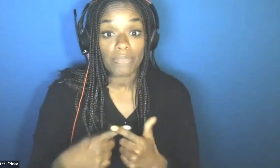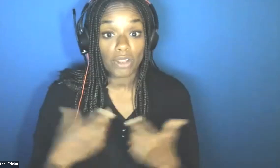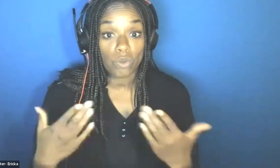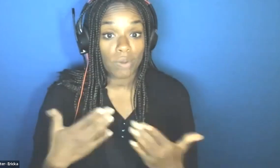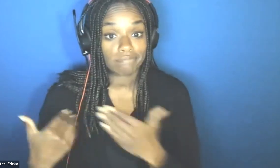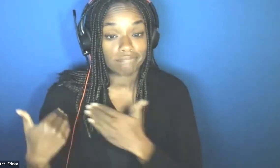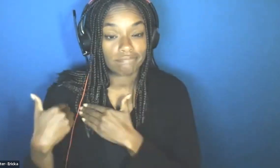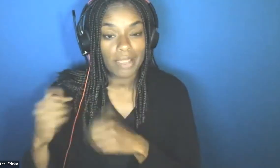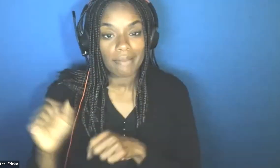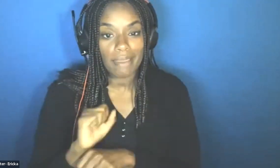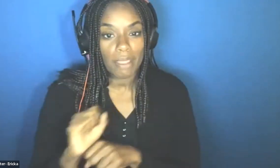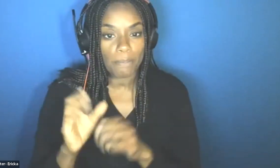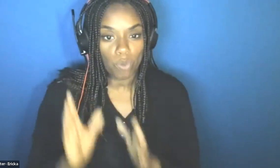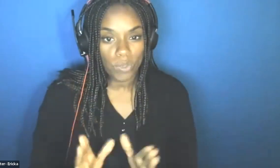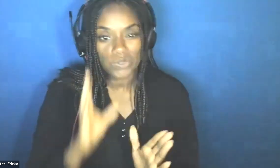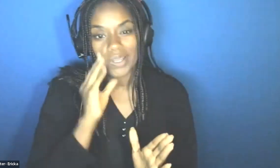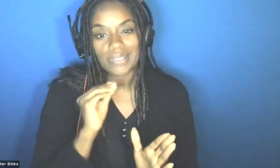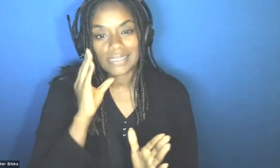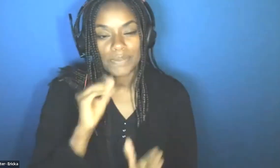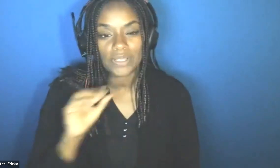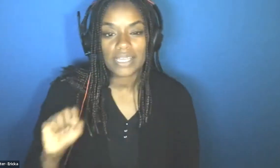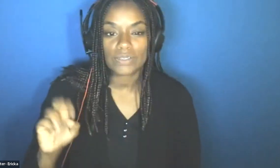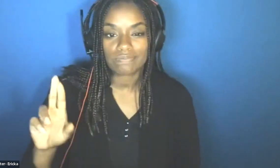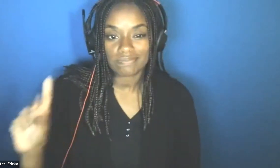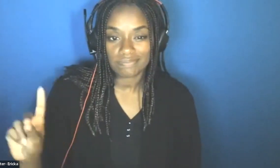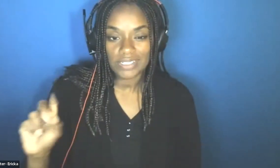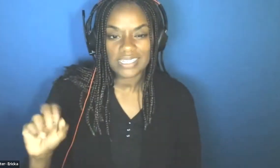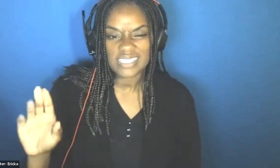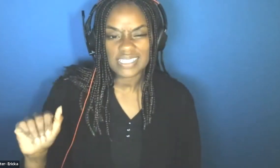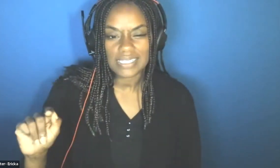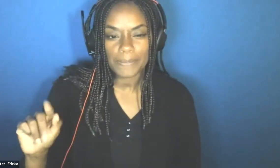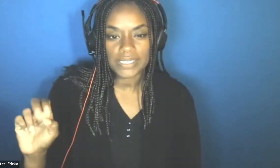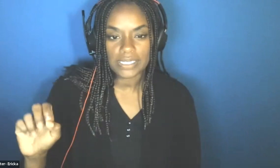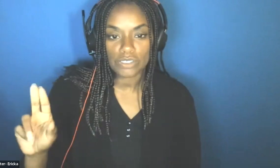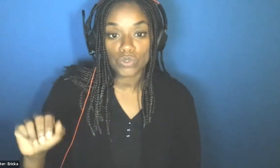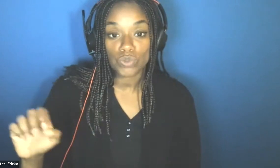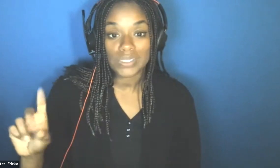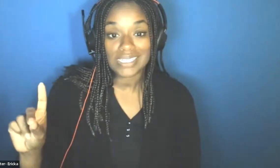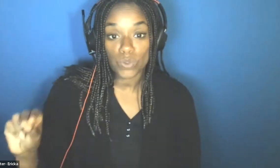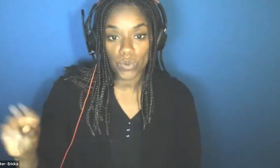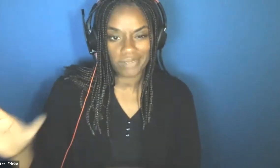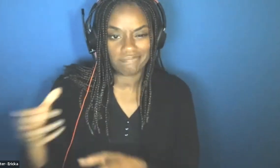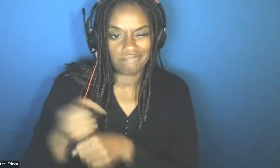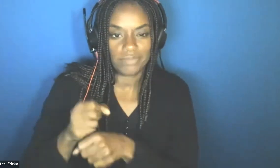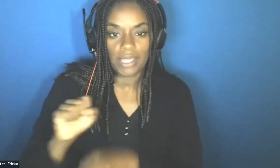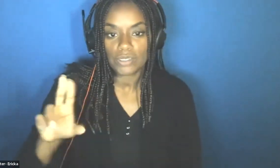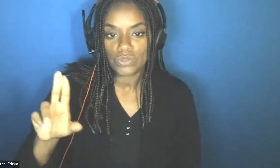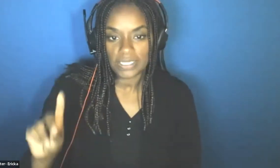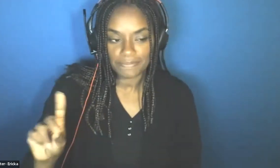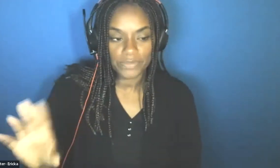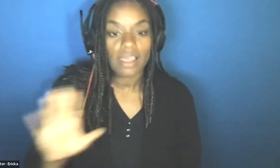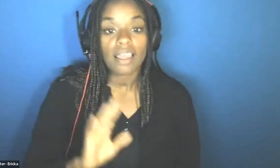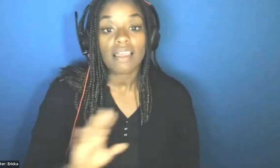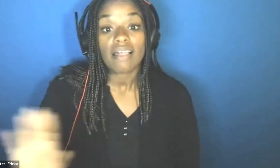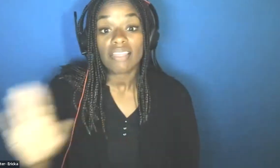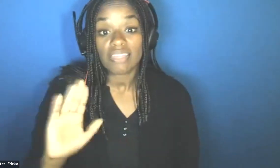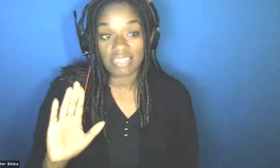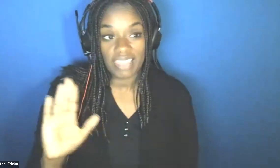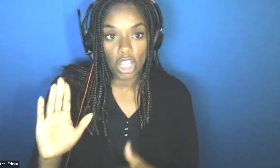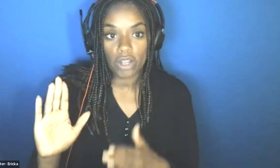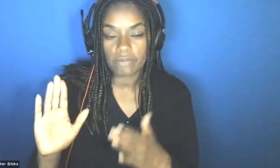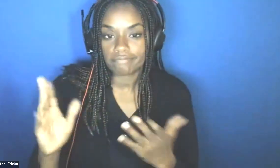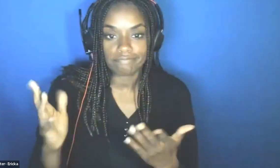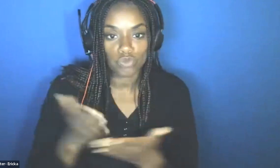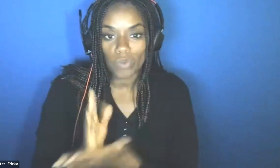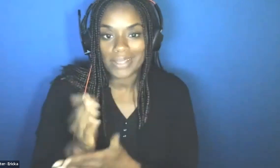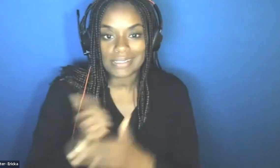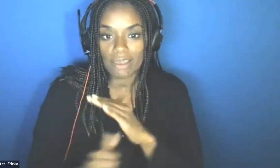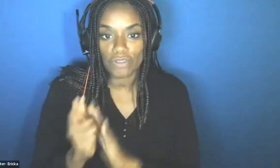We talk about obligations that employers have under title I of the ADA.